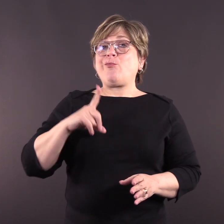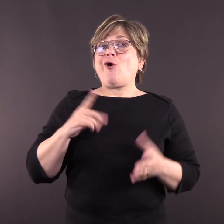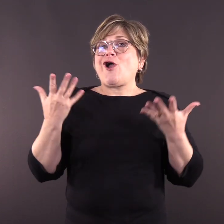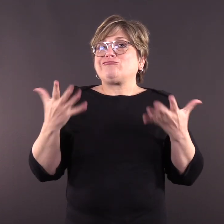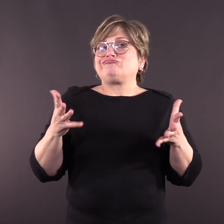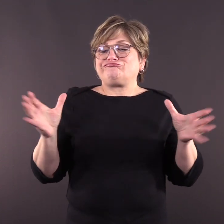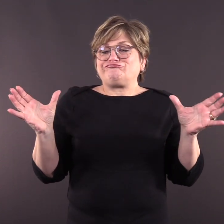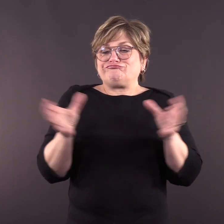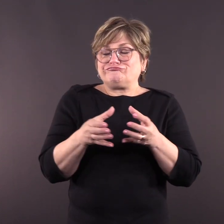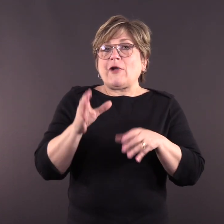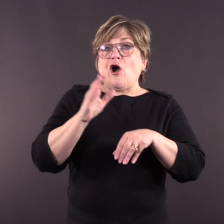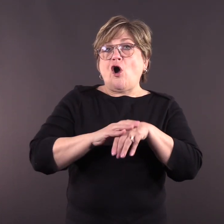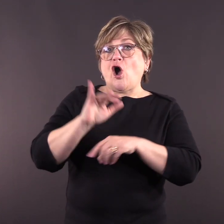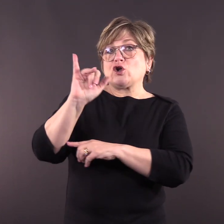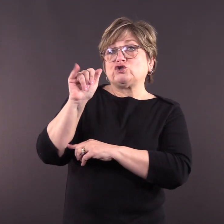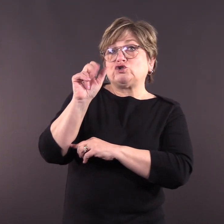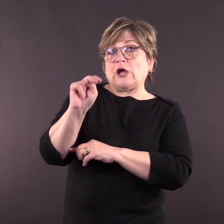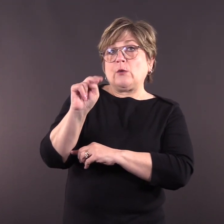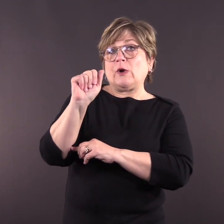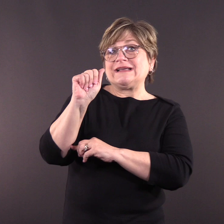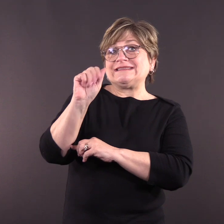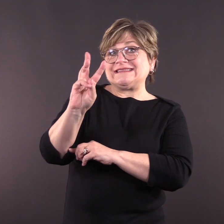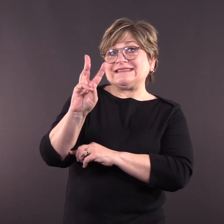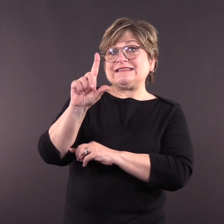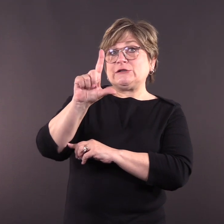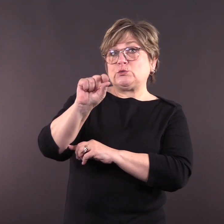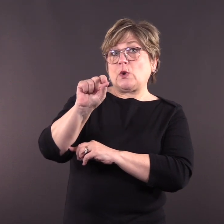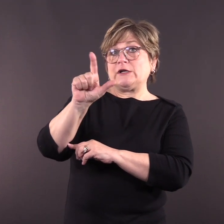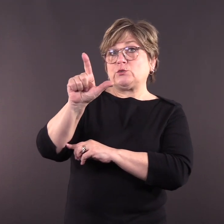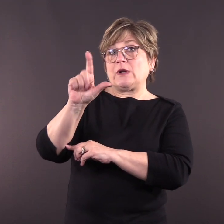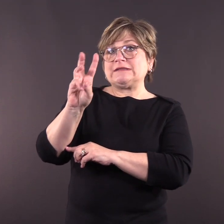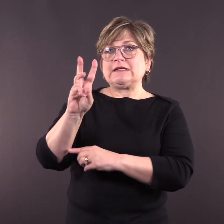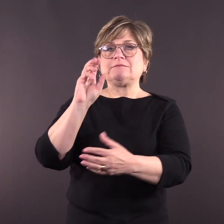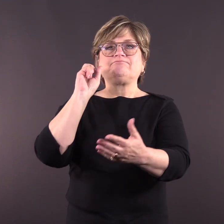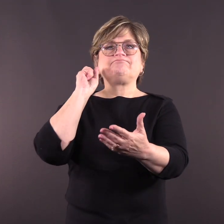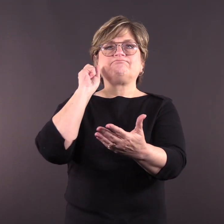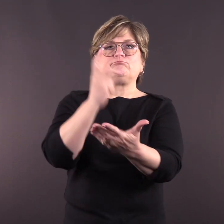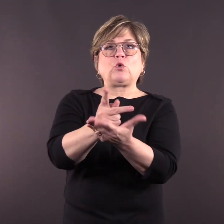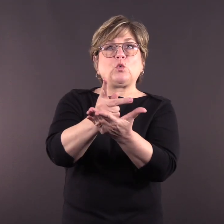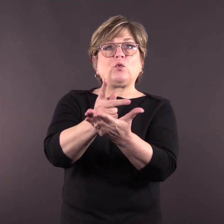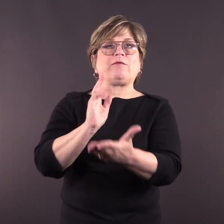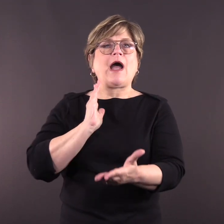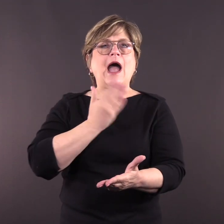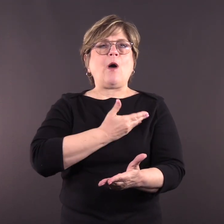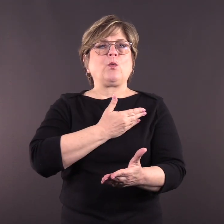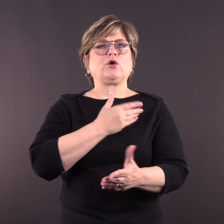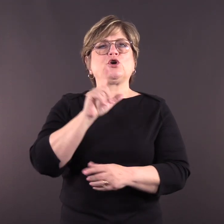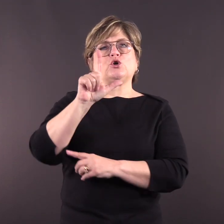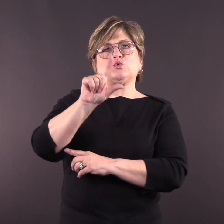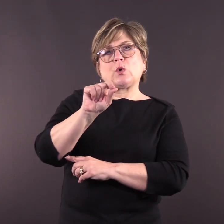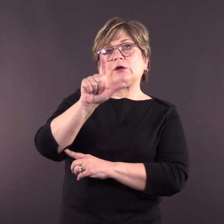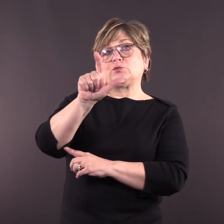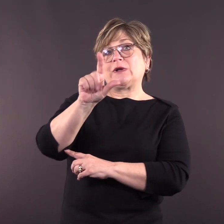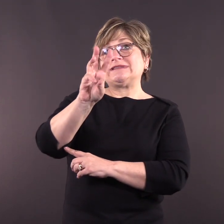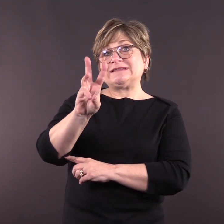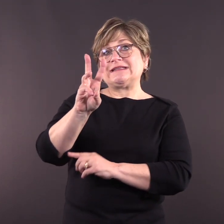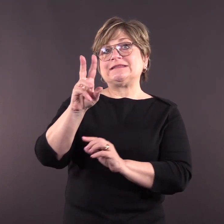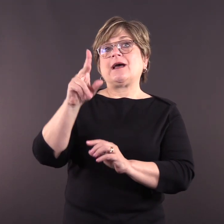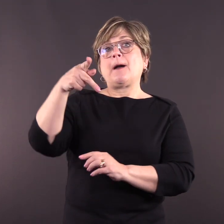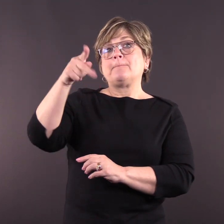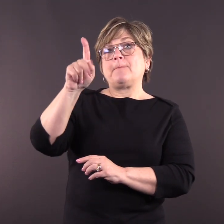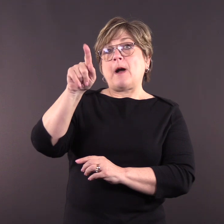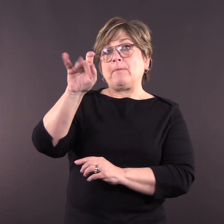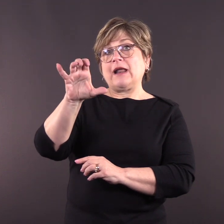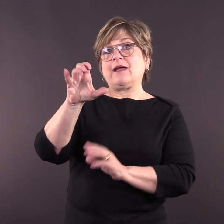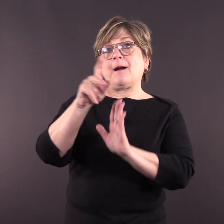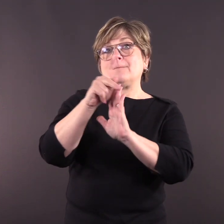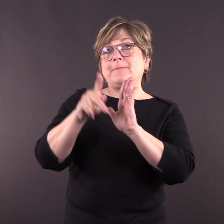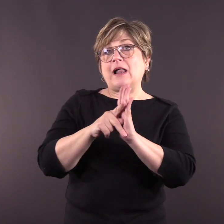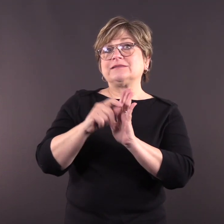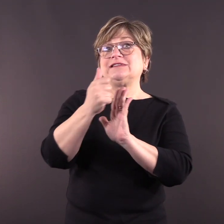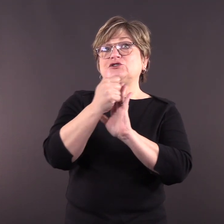The board met on January 16, 2026, and approved our 2026 public policy agenda.